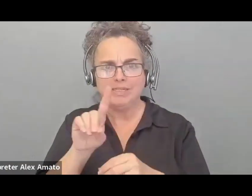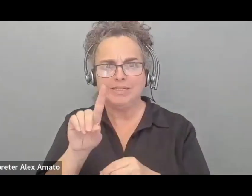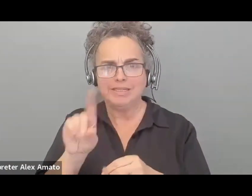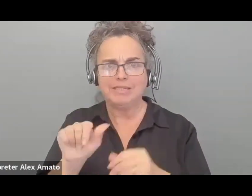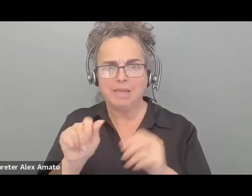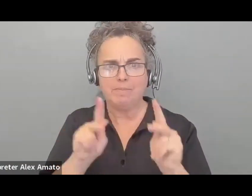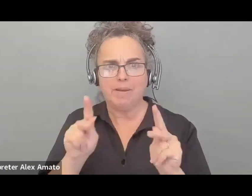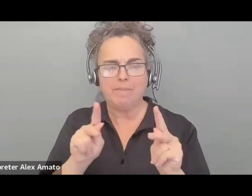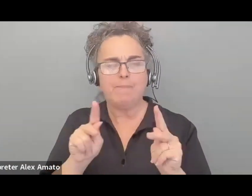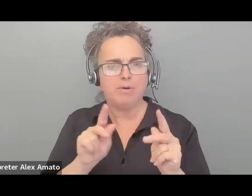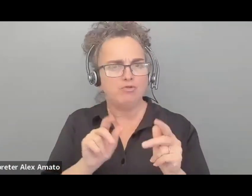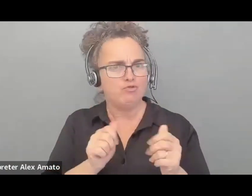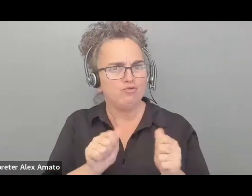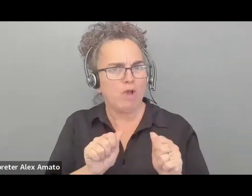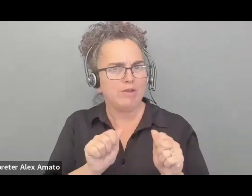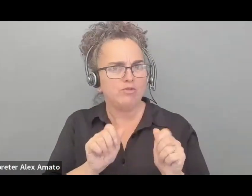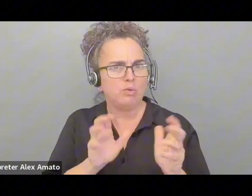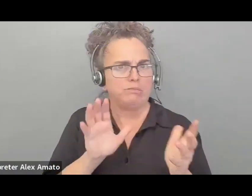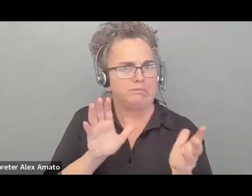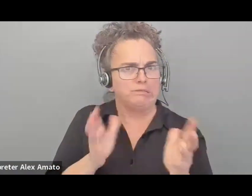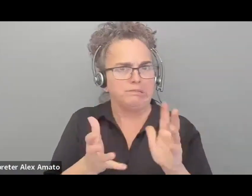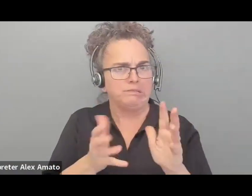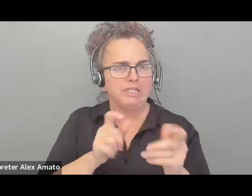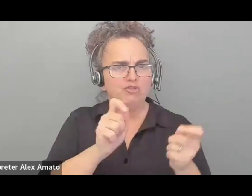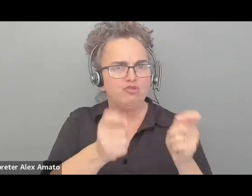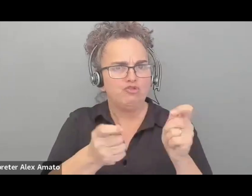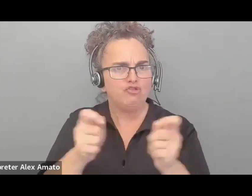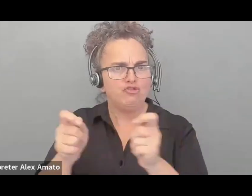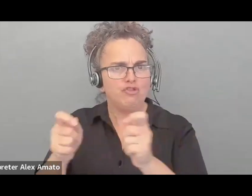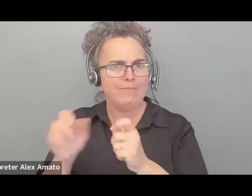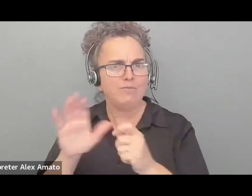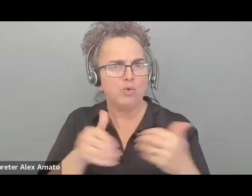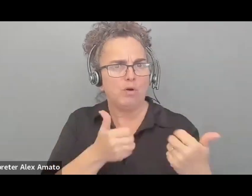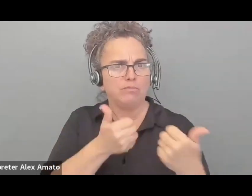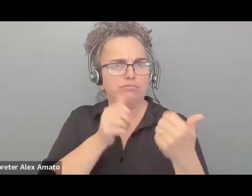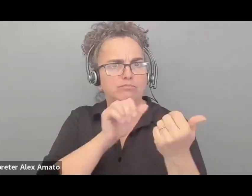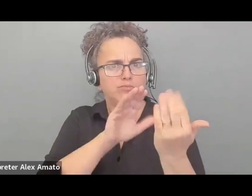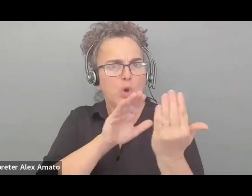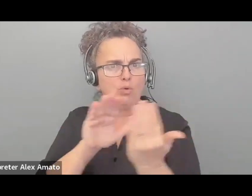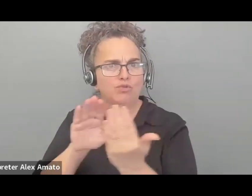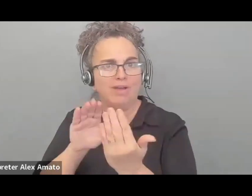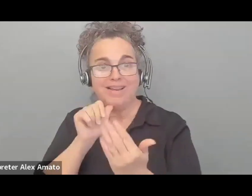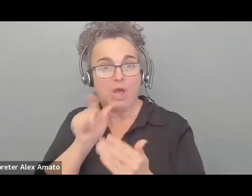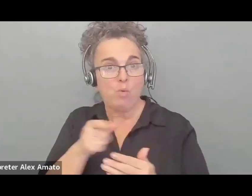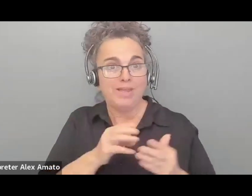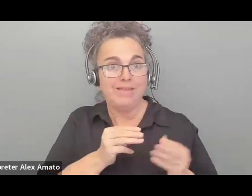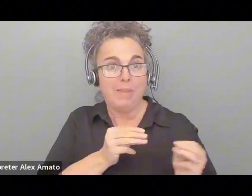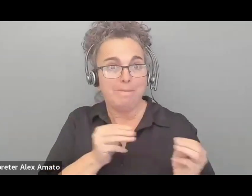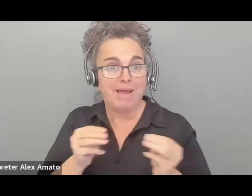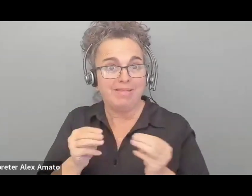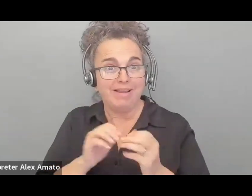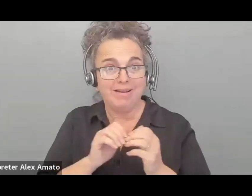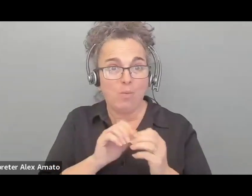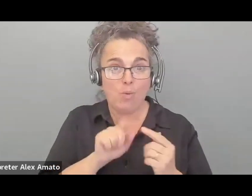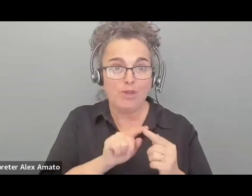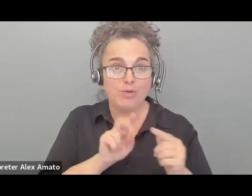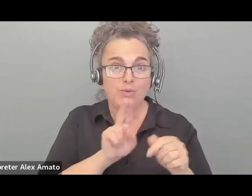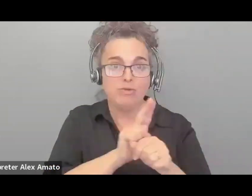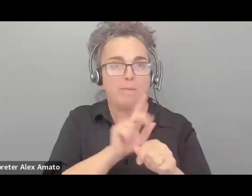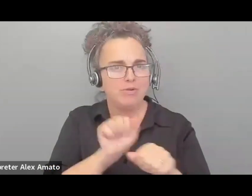and shape your approach not only to the methods you take, but also when you're actually facilitating any sort of